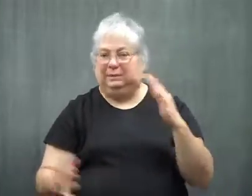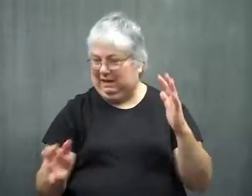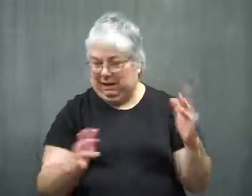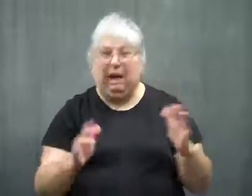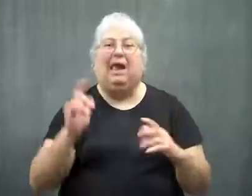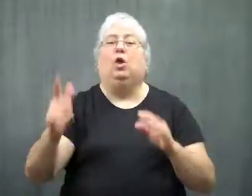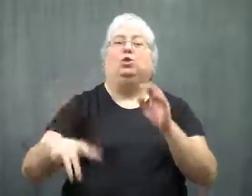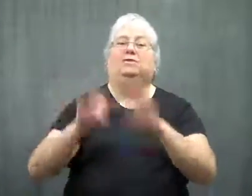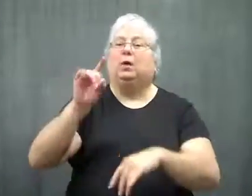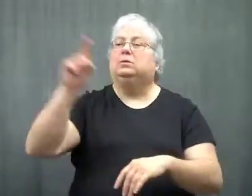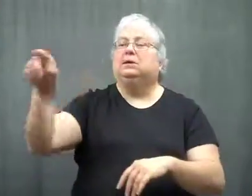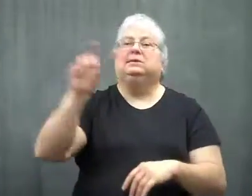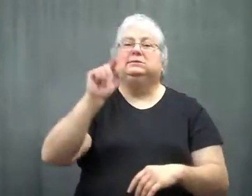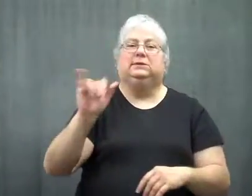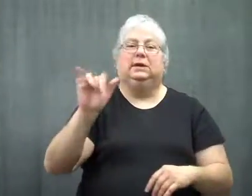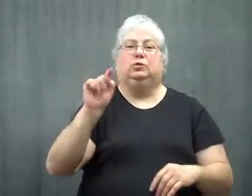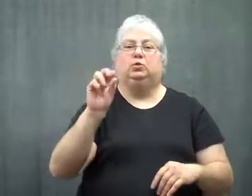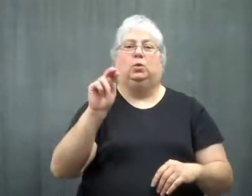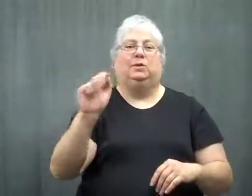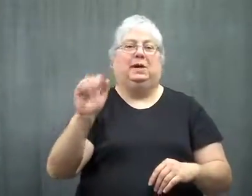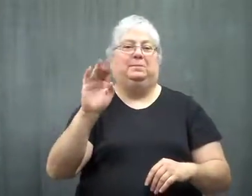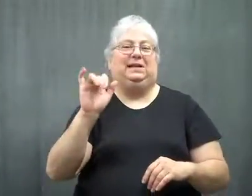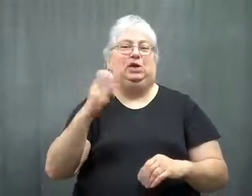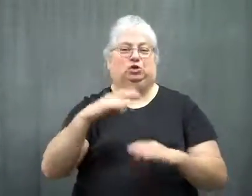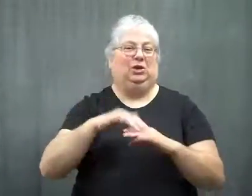He was found the next day in Daytona Beach.